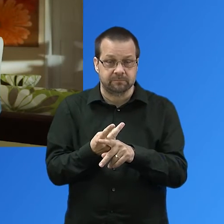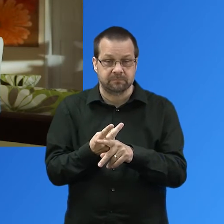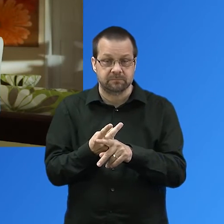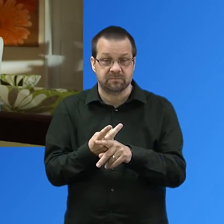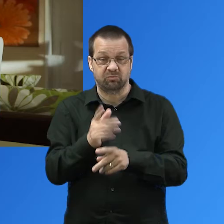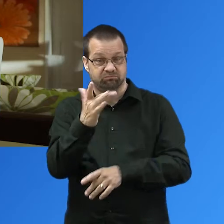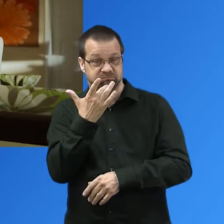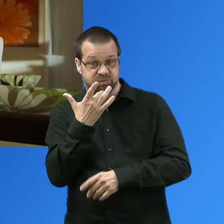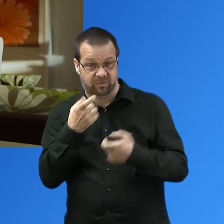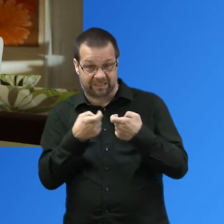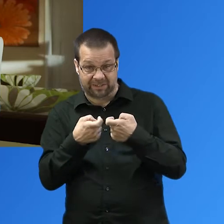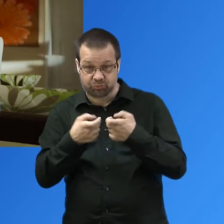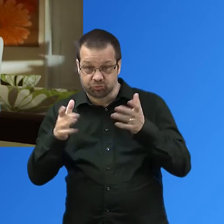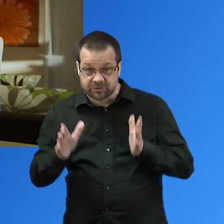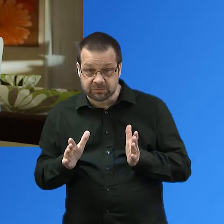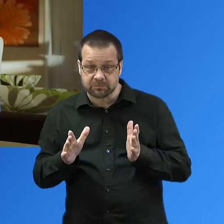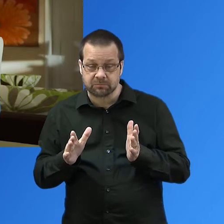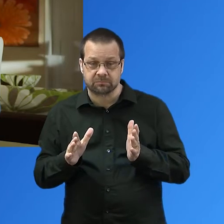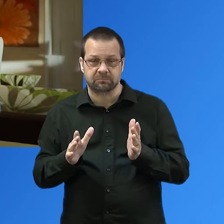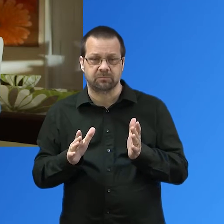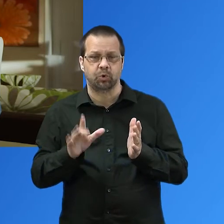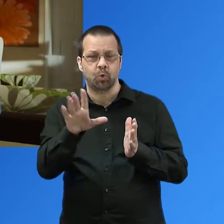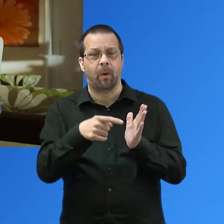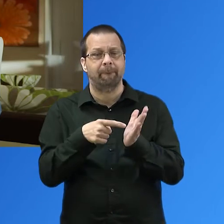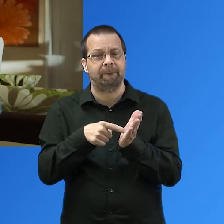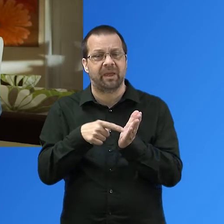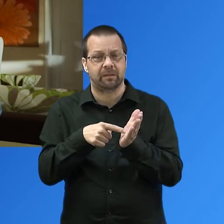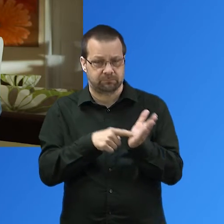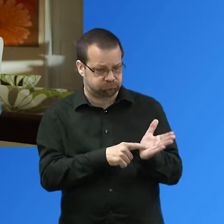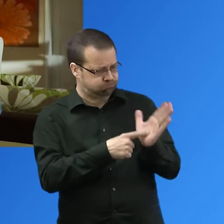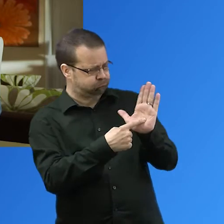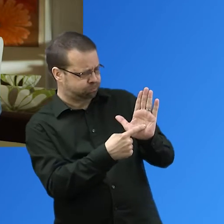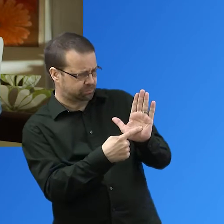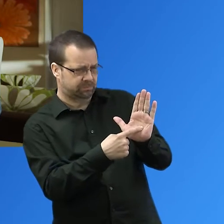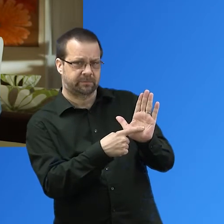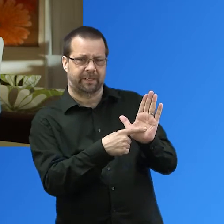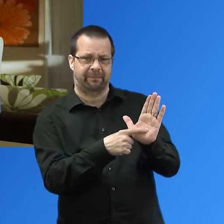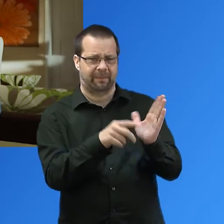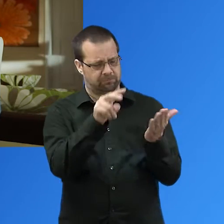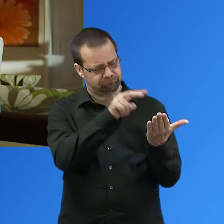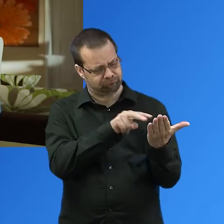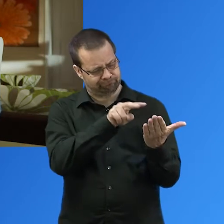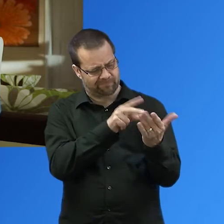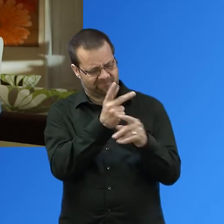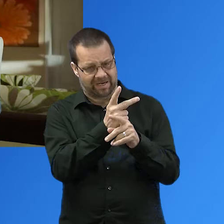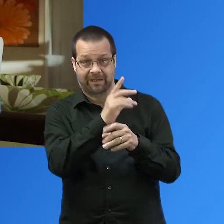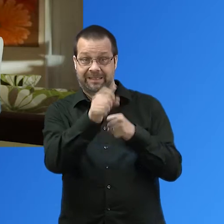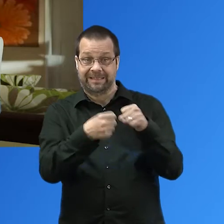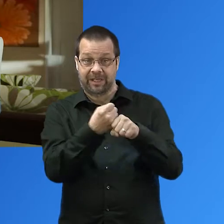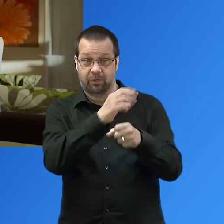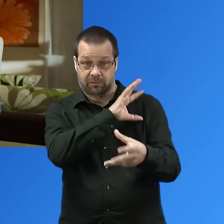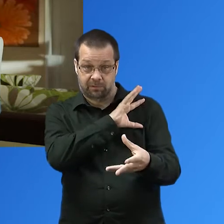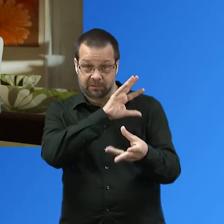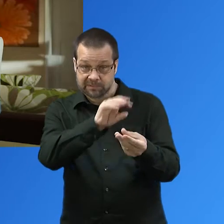Or if you're going to use a qualified electrician, share your monthly SDG&E bills from the last year so the electrician understands